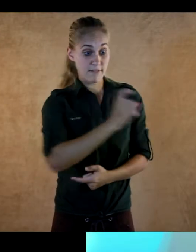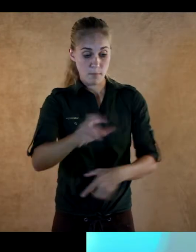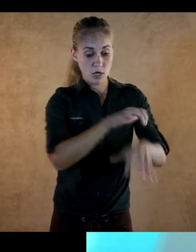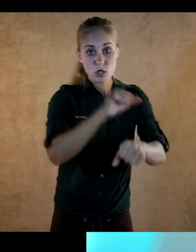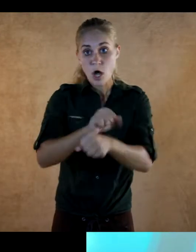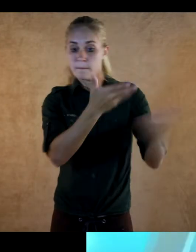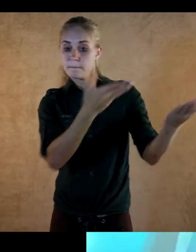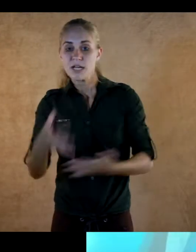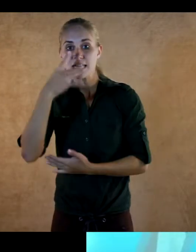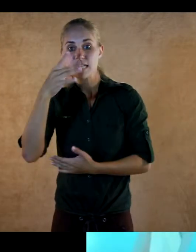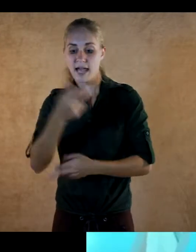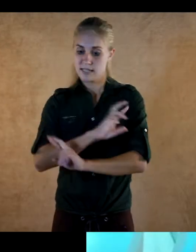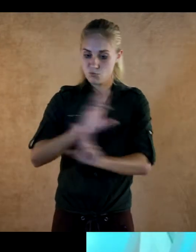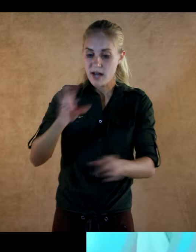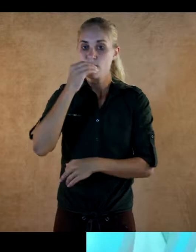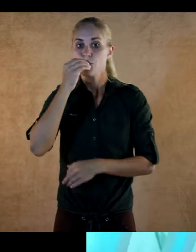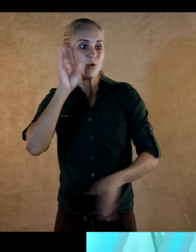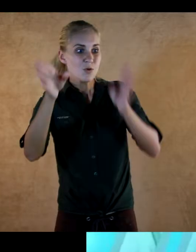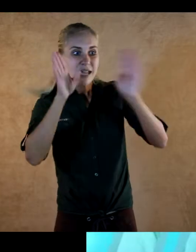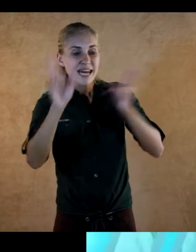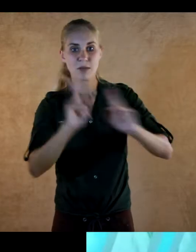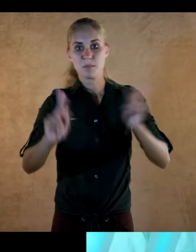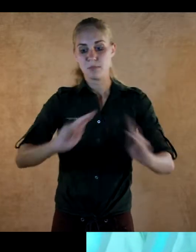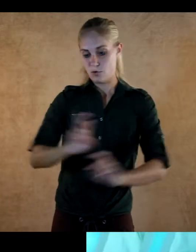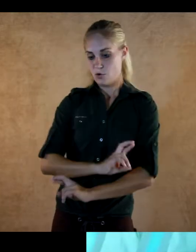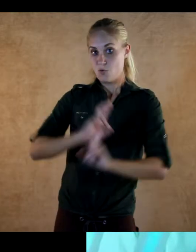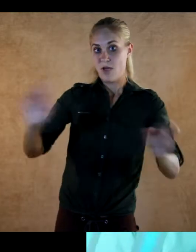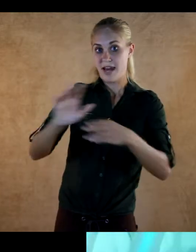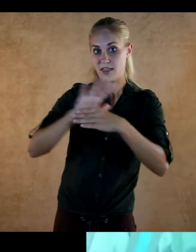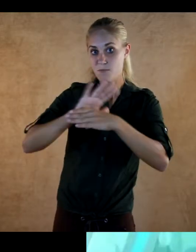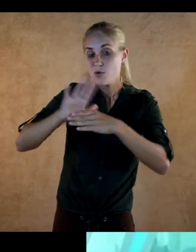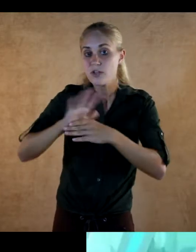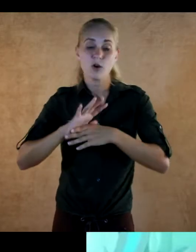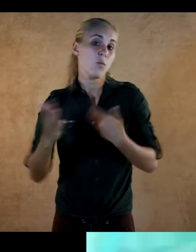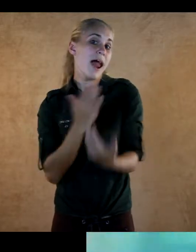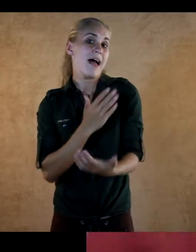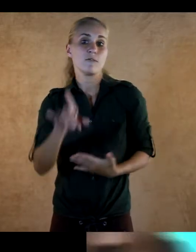bringing snacks, preparing product samples, greeting guests, preparing the sound and video, or anything else that you need.